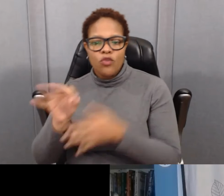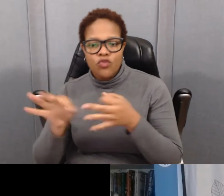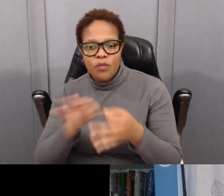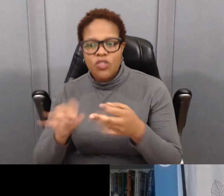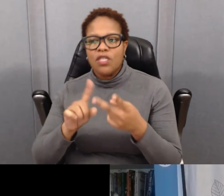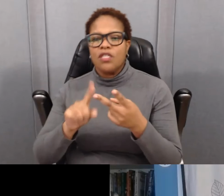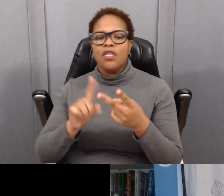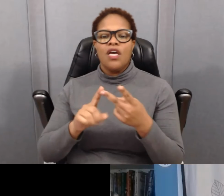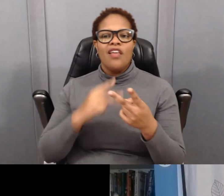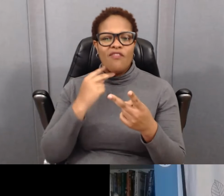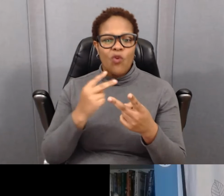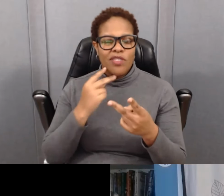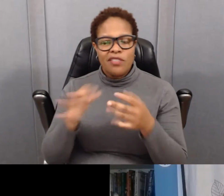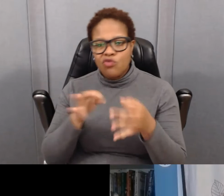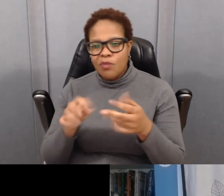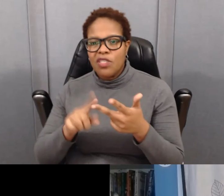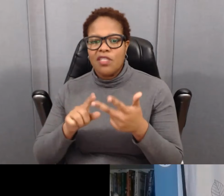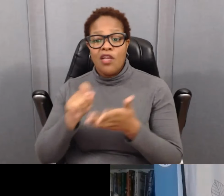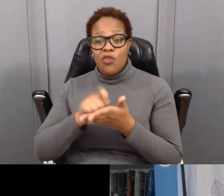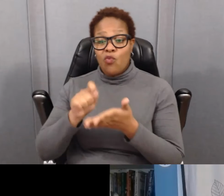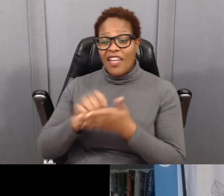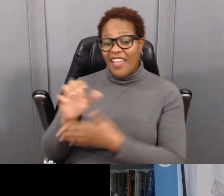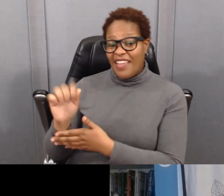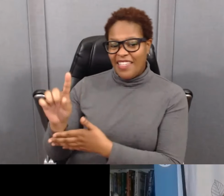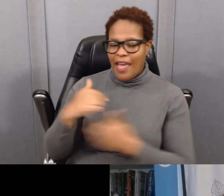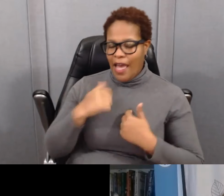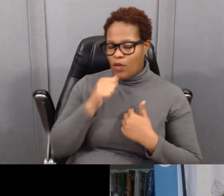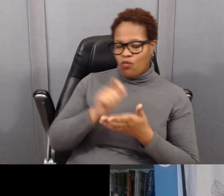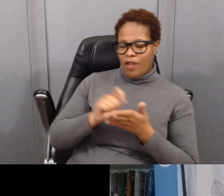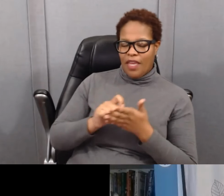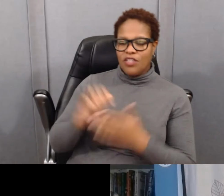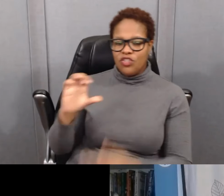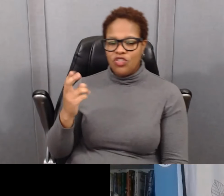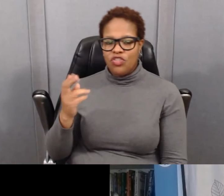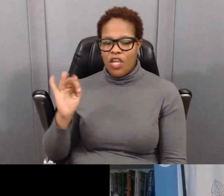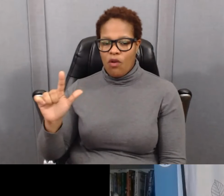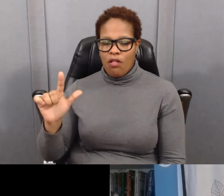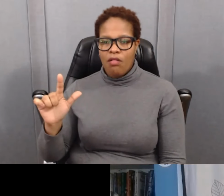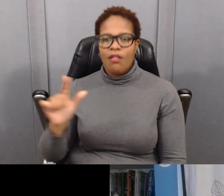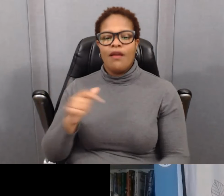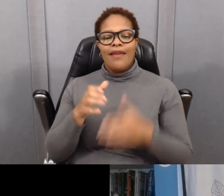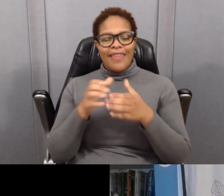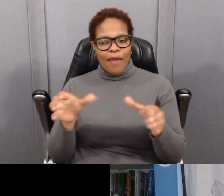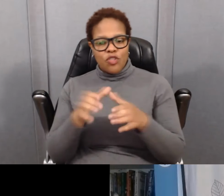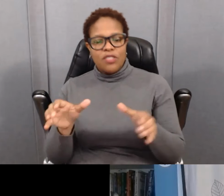the writing of the AD, I don't write AD, Cheryl did, captions, Cheryl does captions, but even more so,